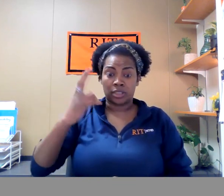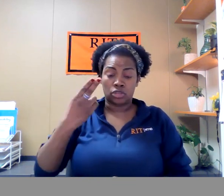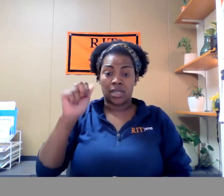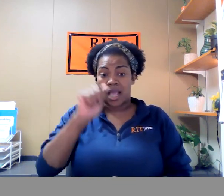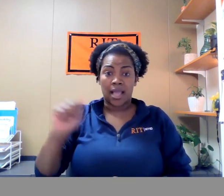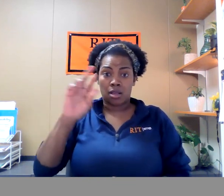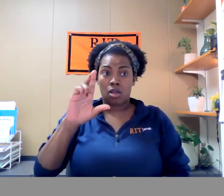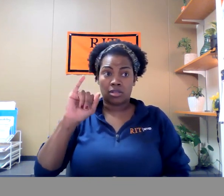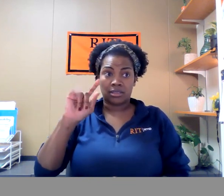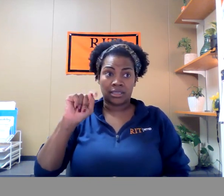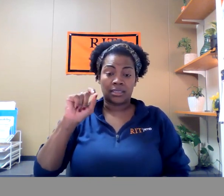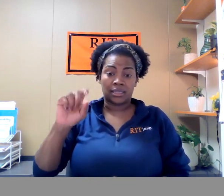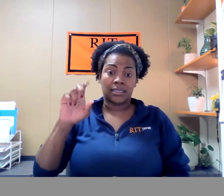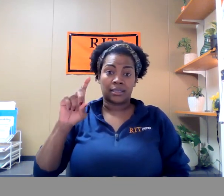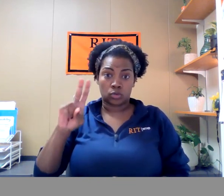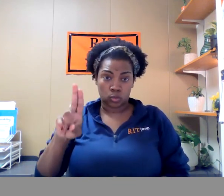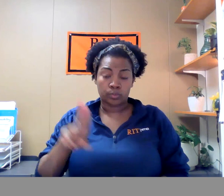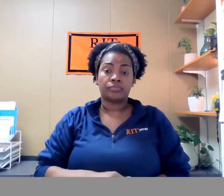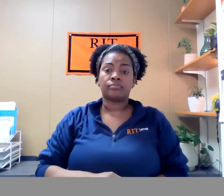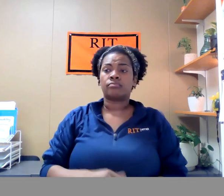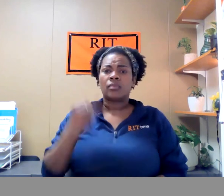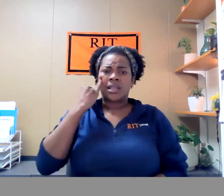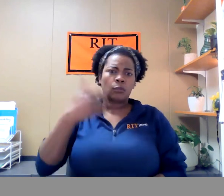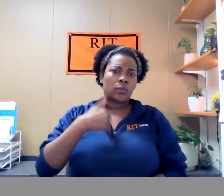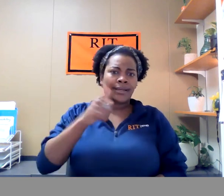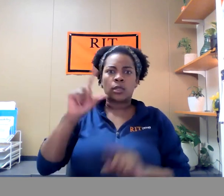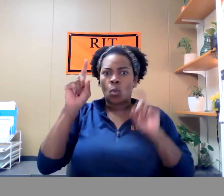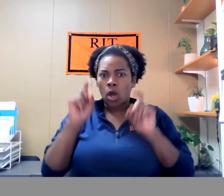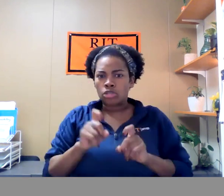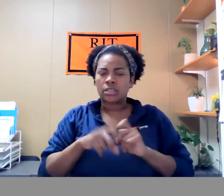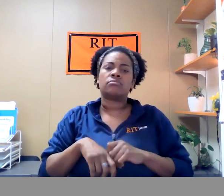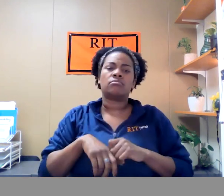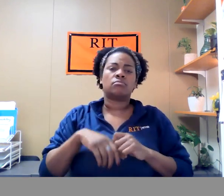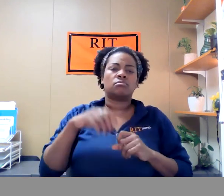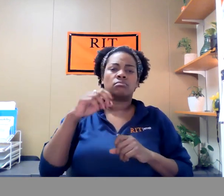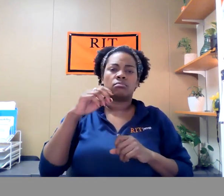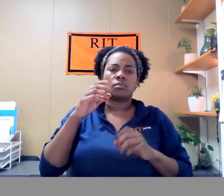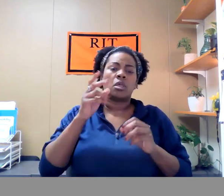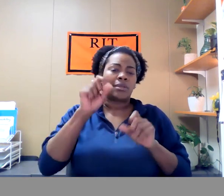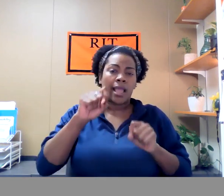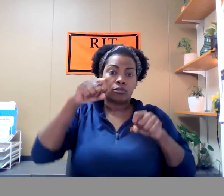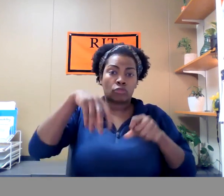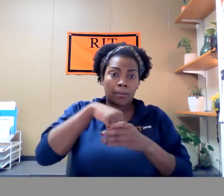please reach out to ntidoutreach@rit.edu.